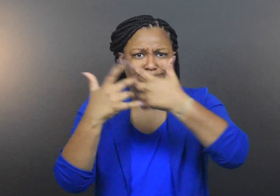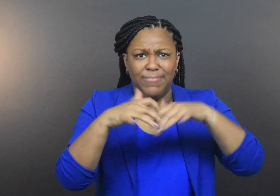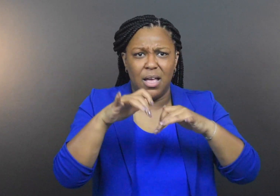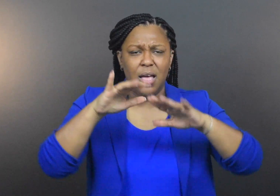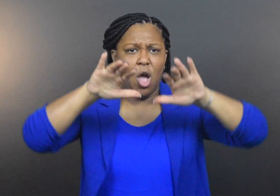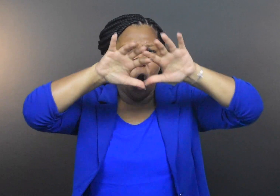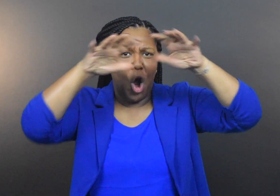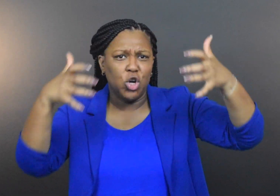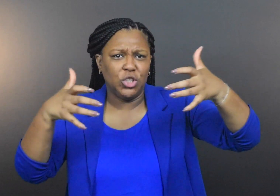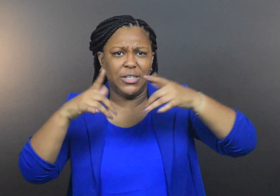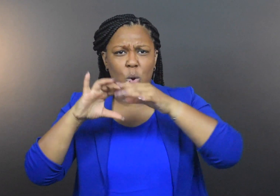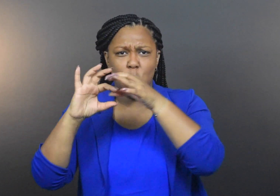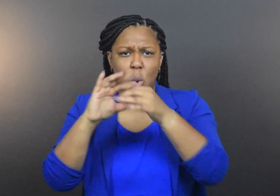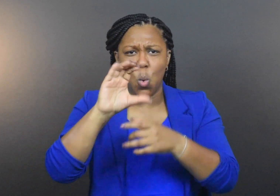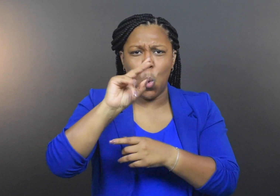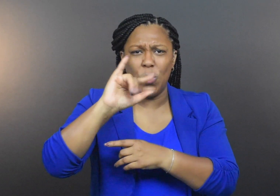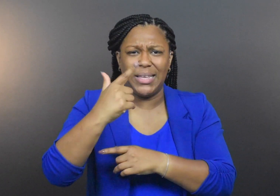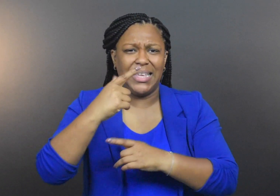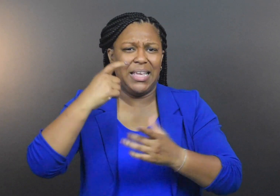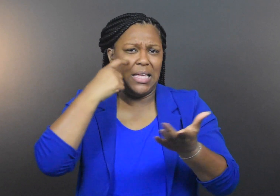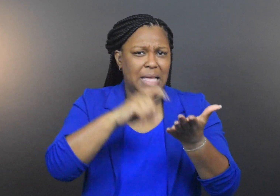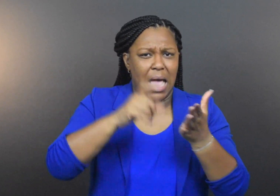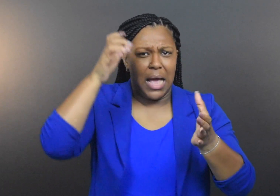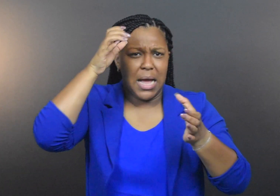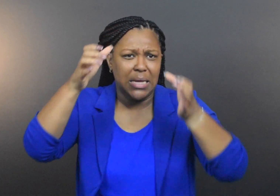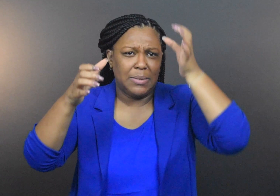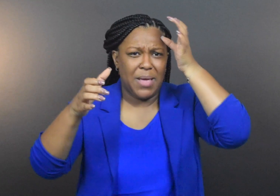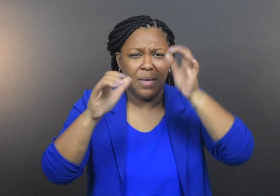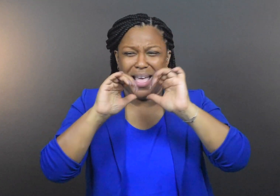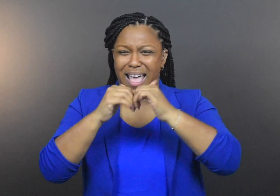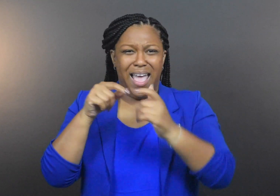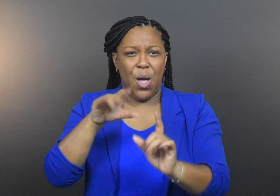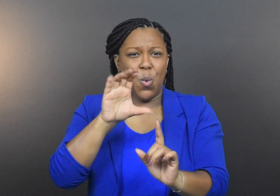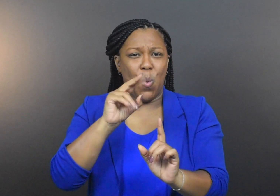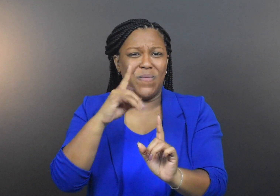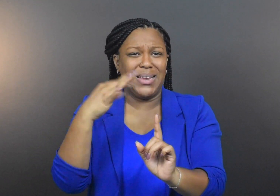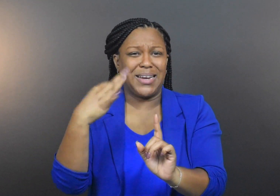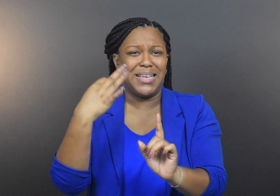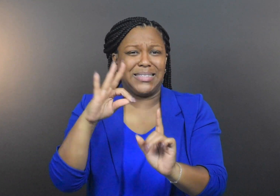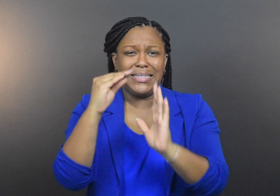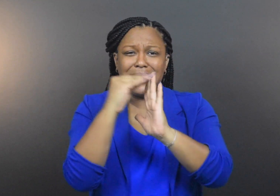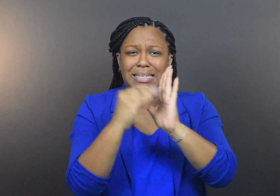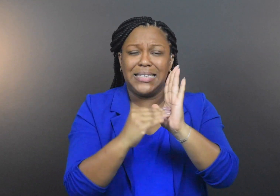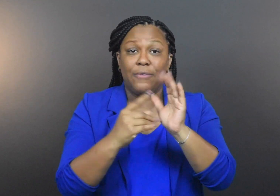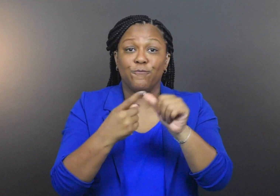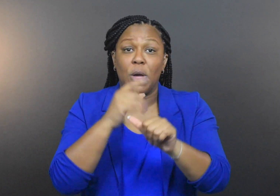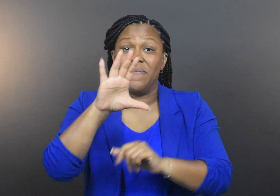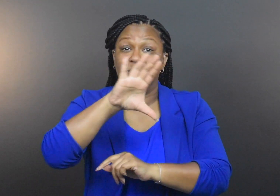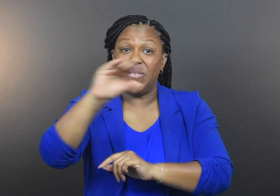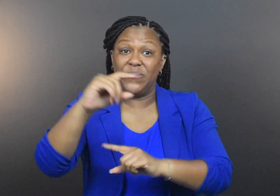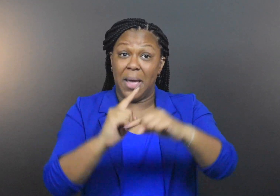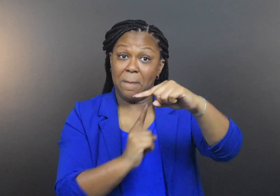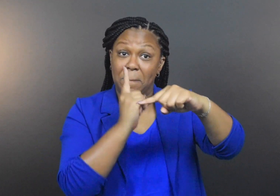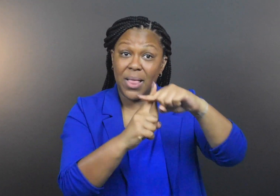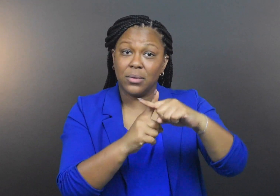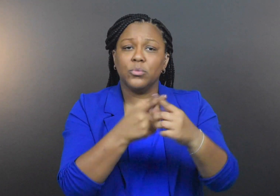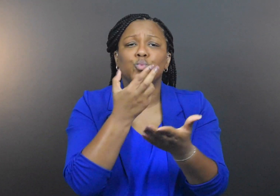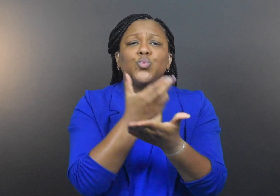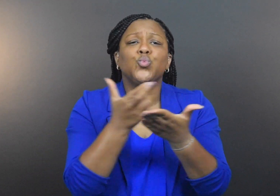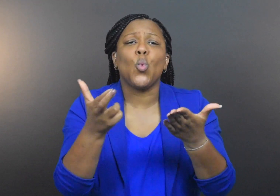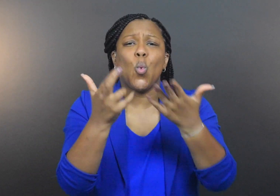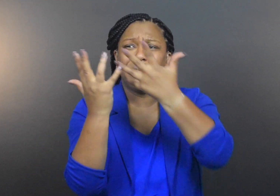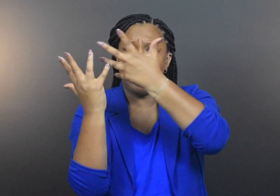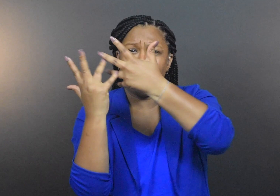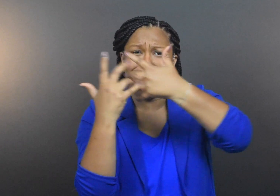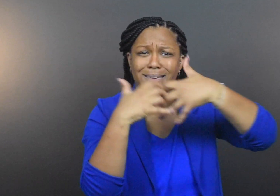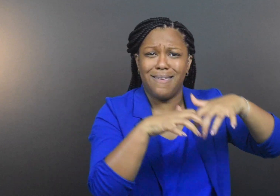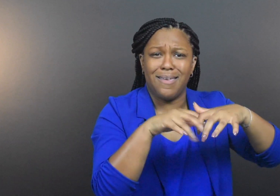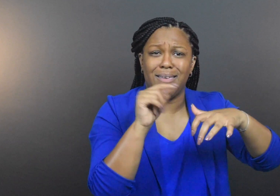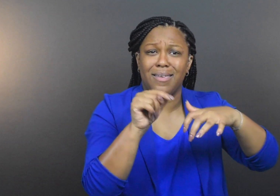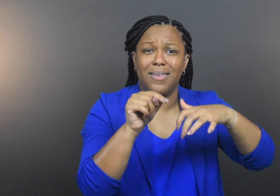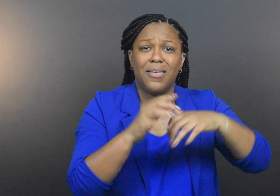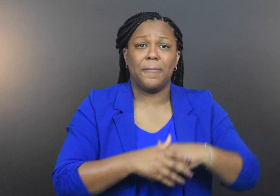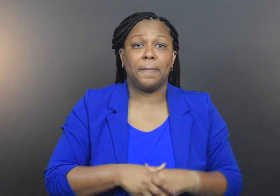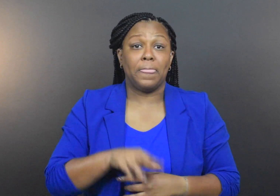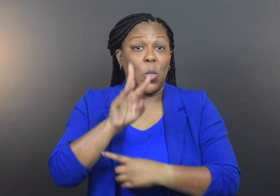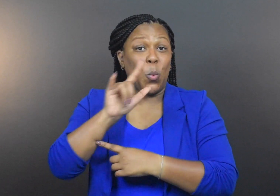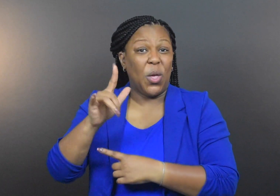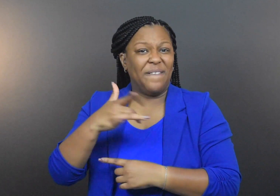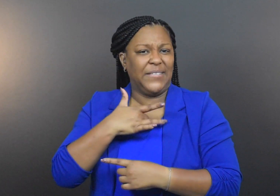coding concept to make the COVID-19 data from the 50-plus sources align. Wil was a good fit